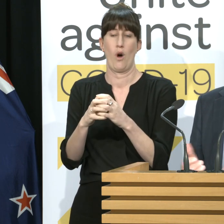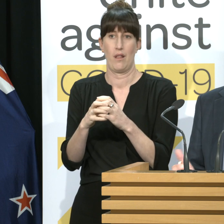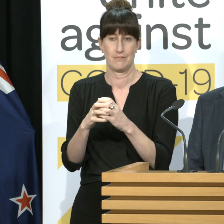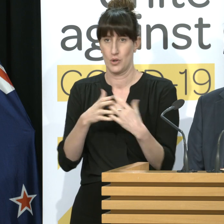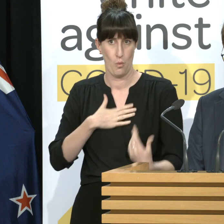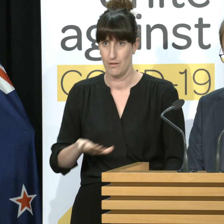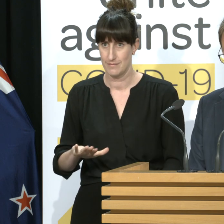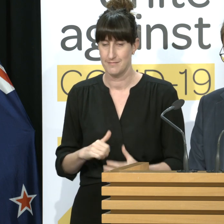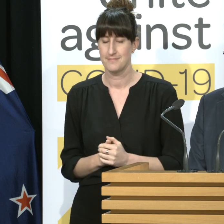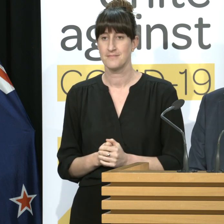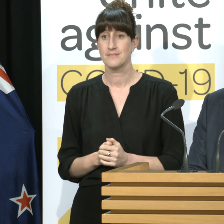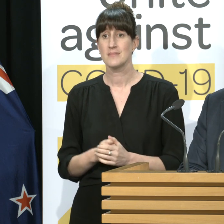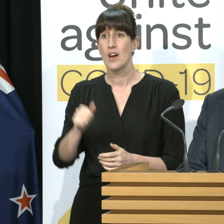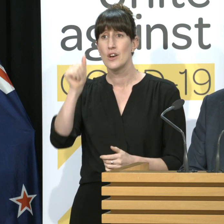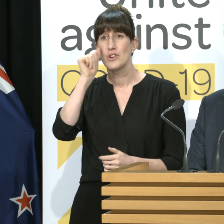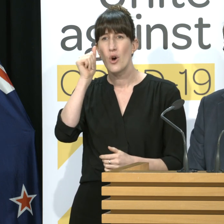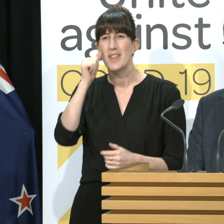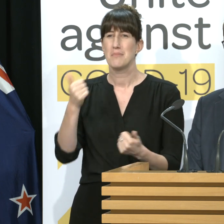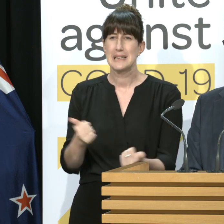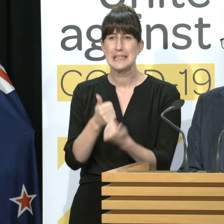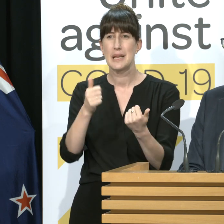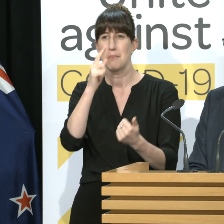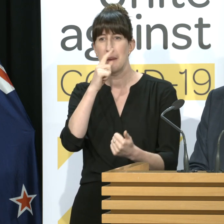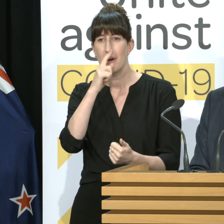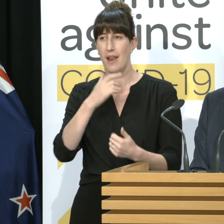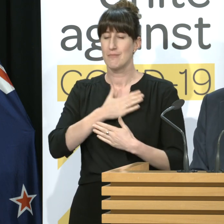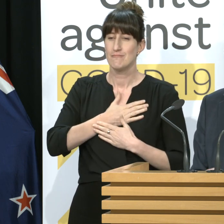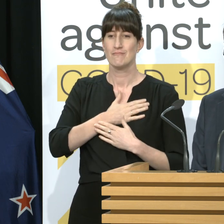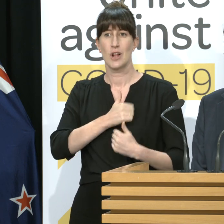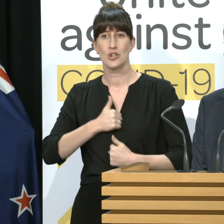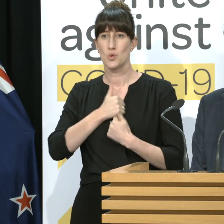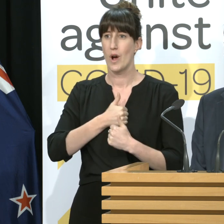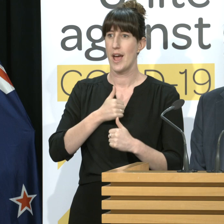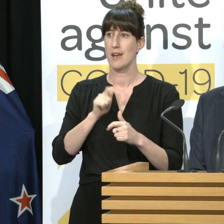of the main centers as they travel to lakes, beaches, and camp sites across the ..